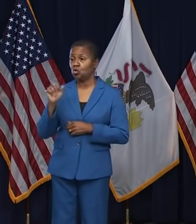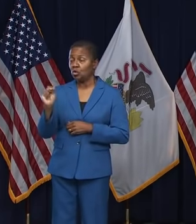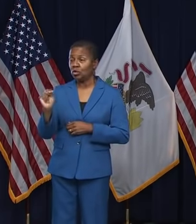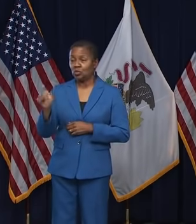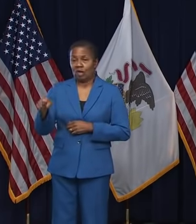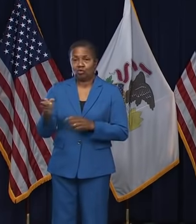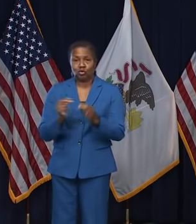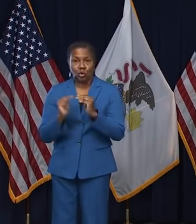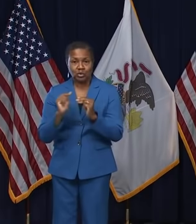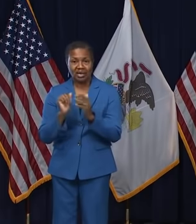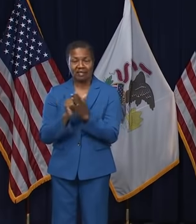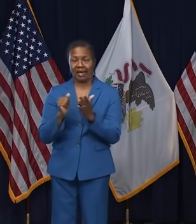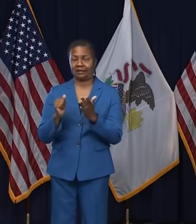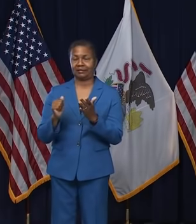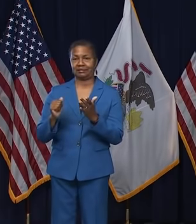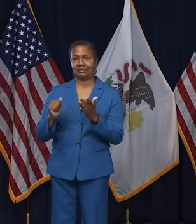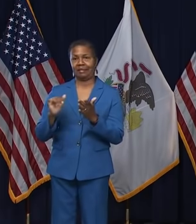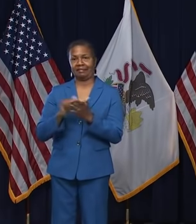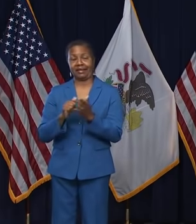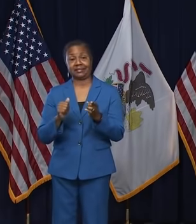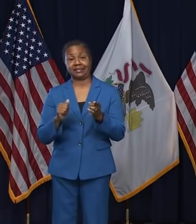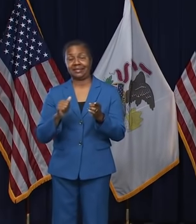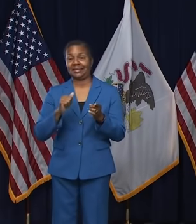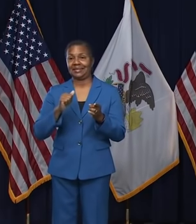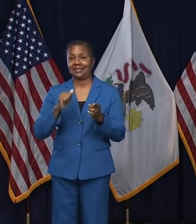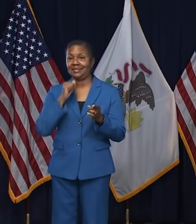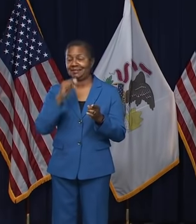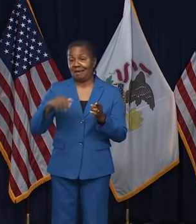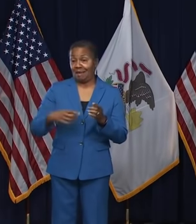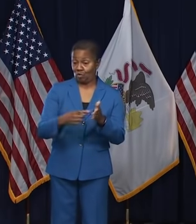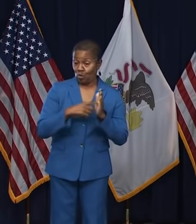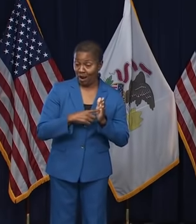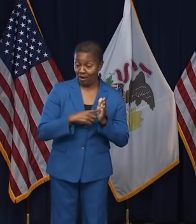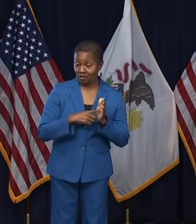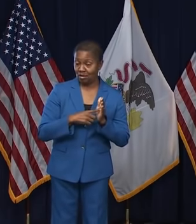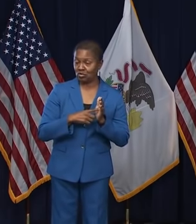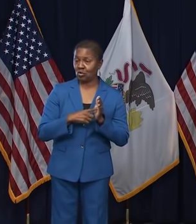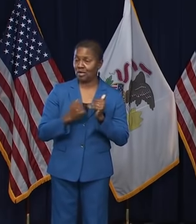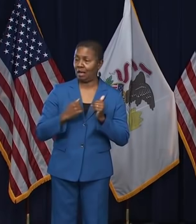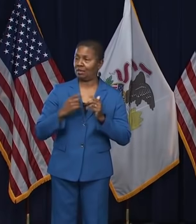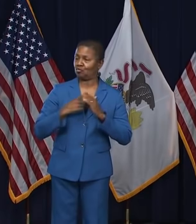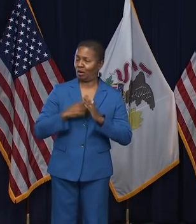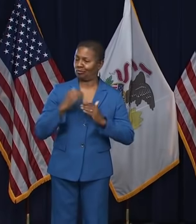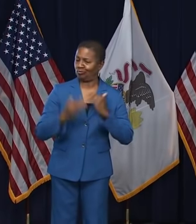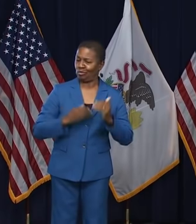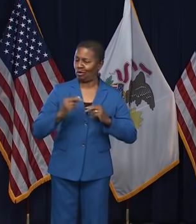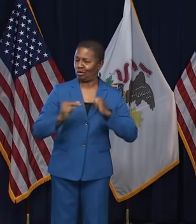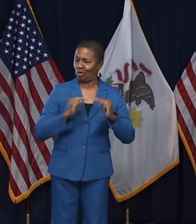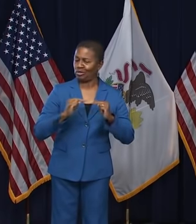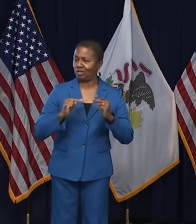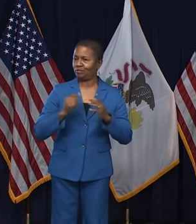we're gonna we're continuing to work with the unions we have to